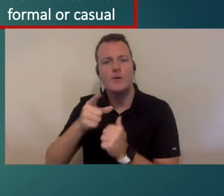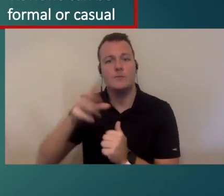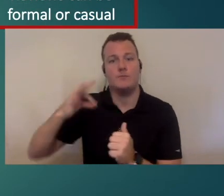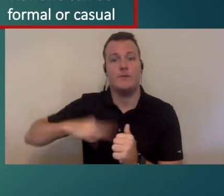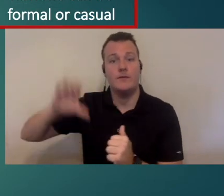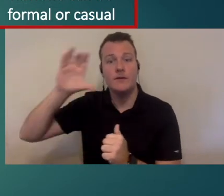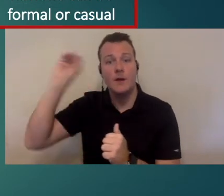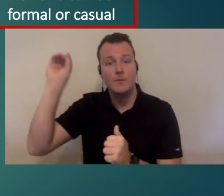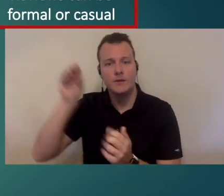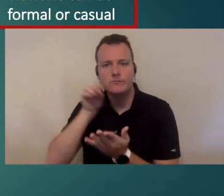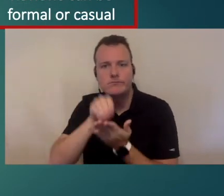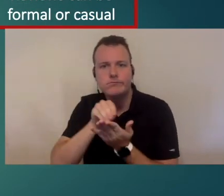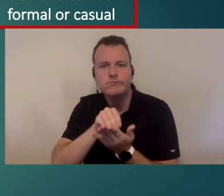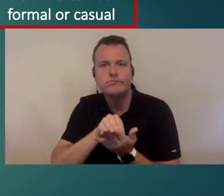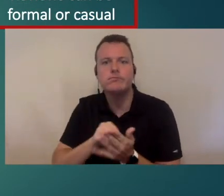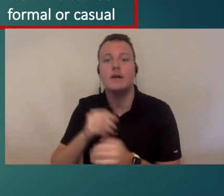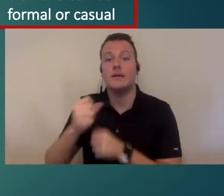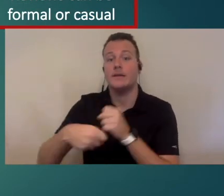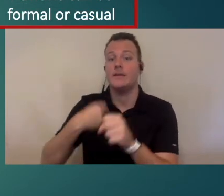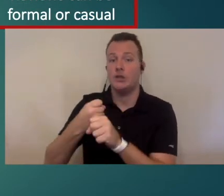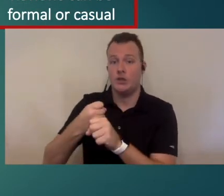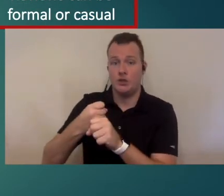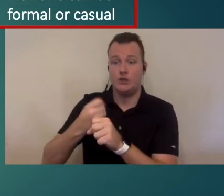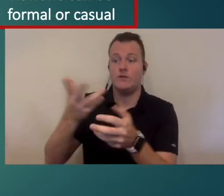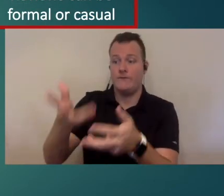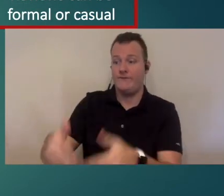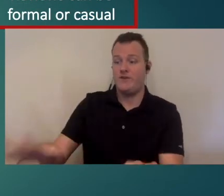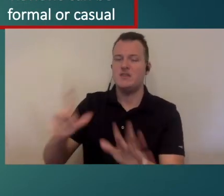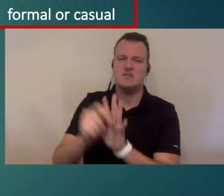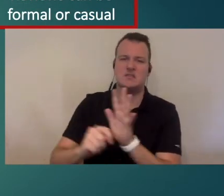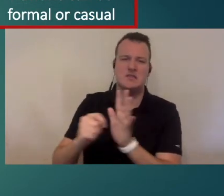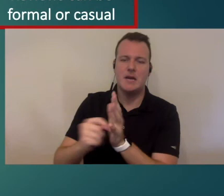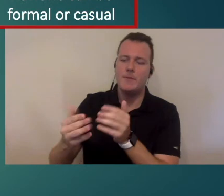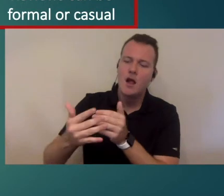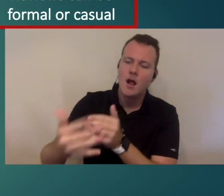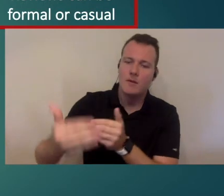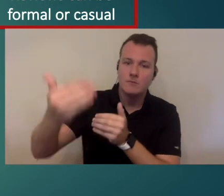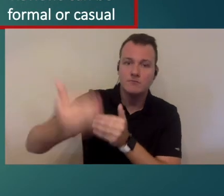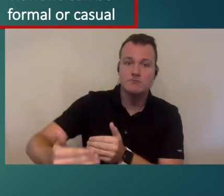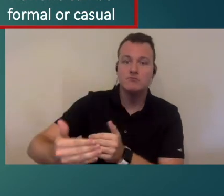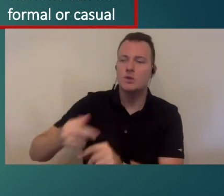Then at the end of that year, whatever time period, you can ask for a raise or a